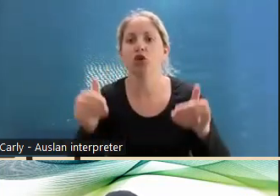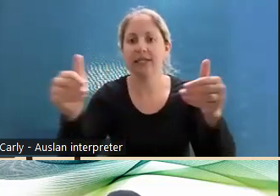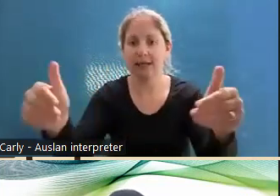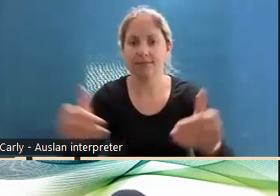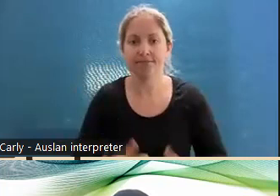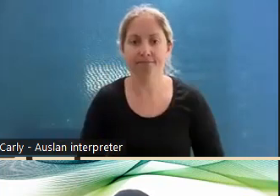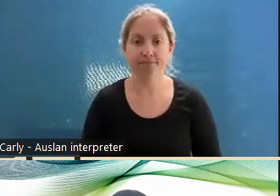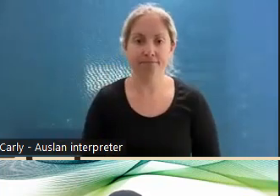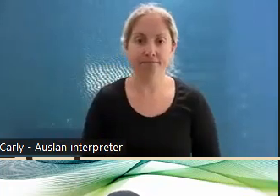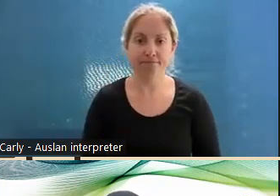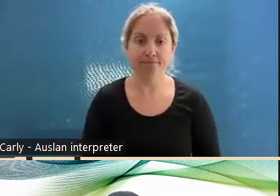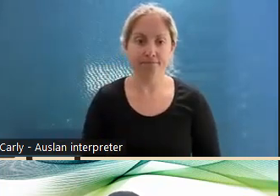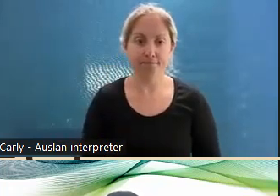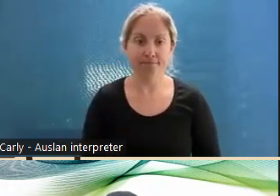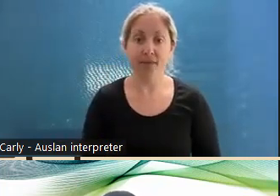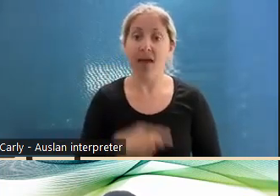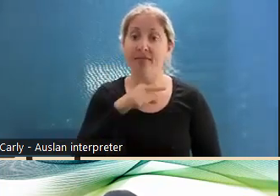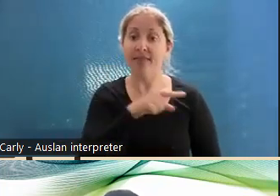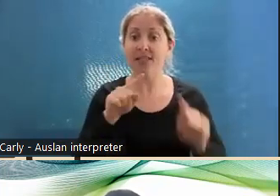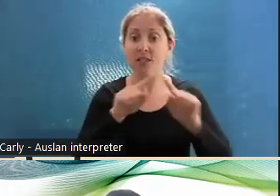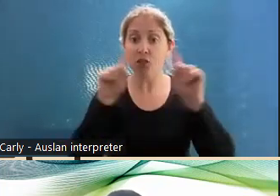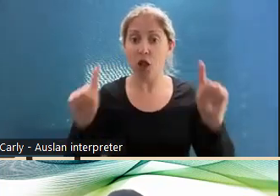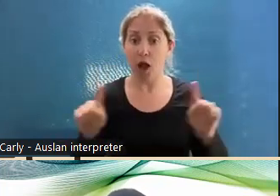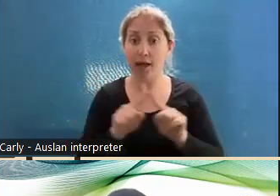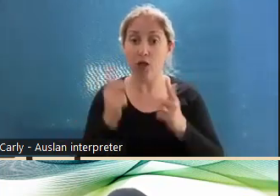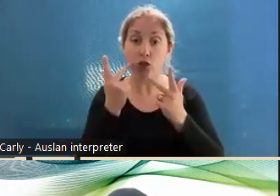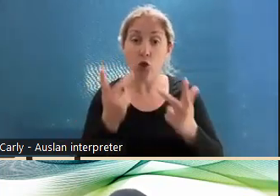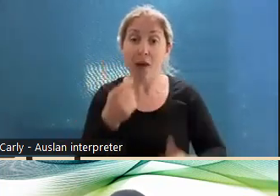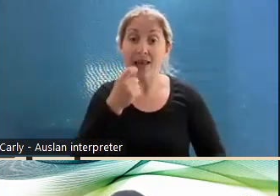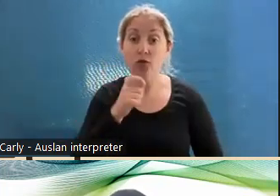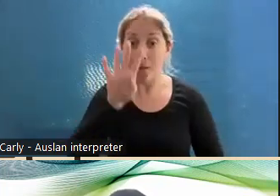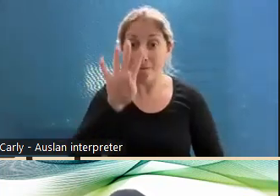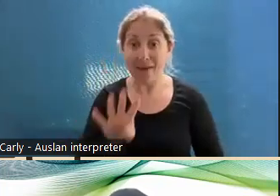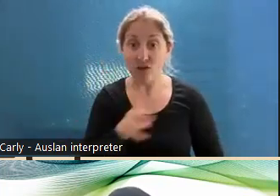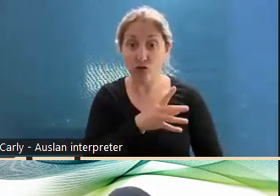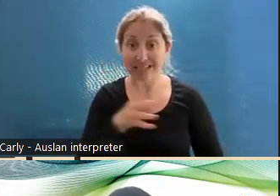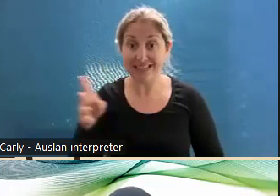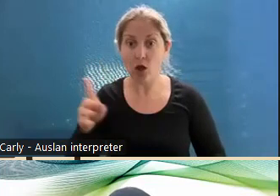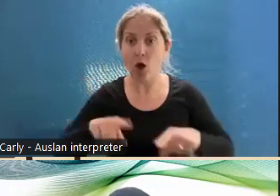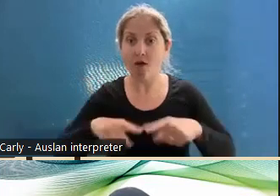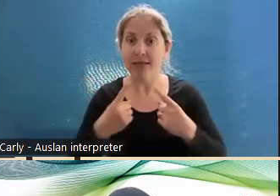What’s on this slide is a matrix chart of different outcomes that are possible once